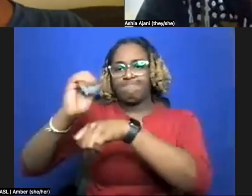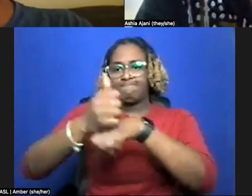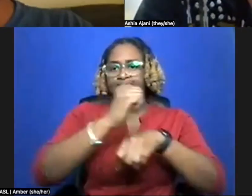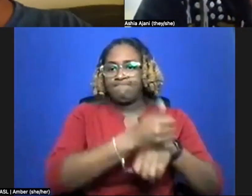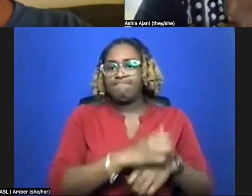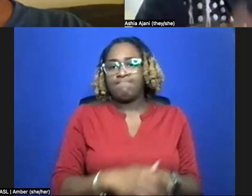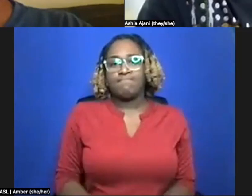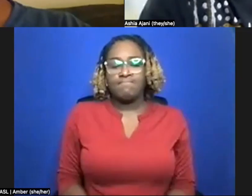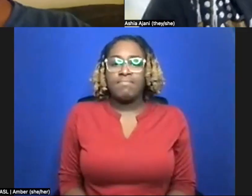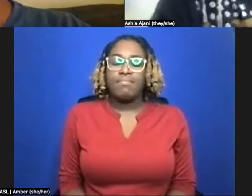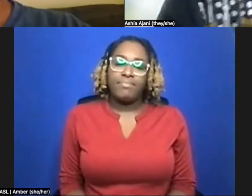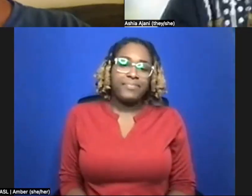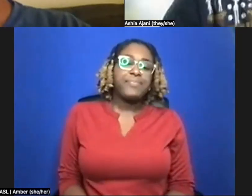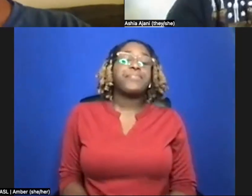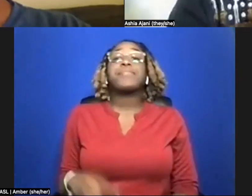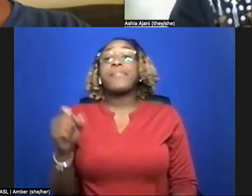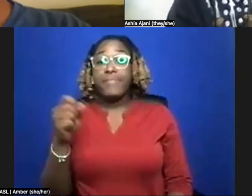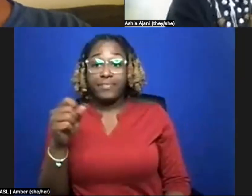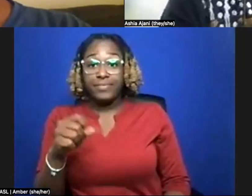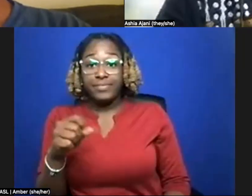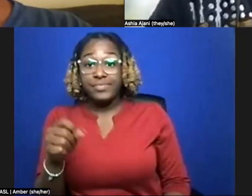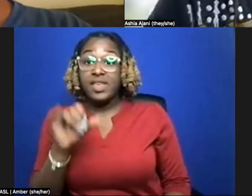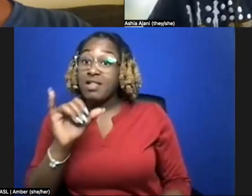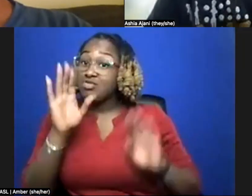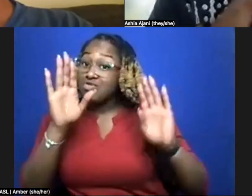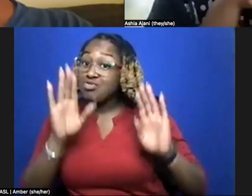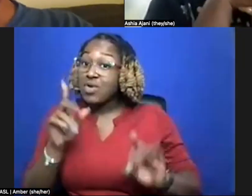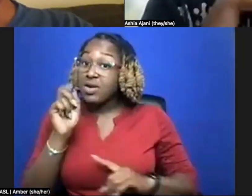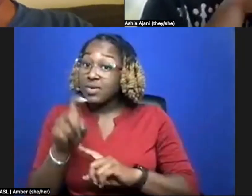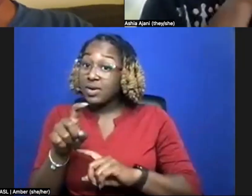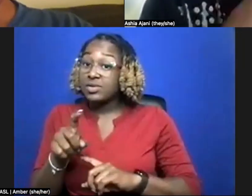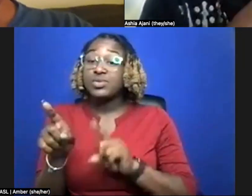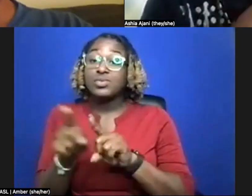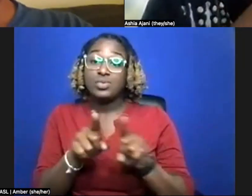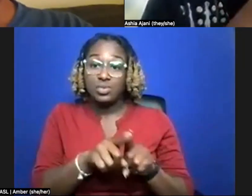Yeah, this is such a great question. And also, every time I read this poem,